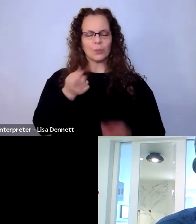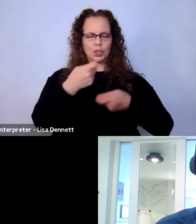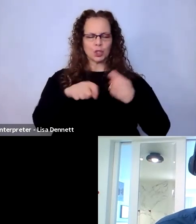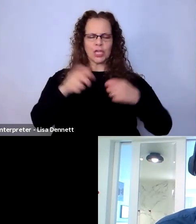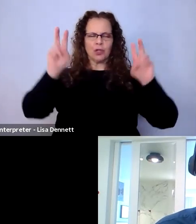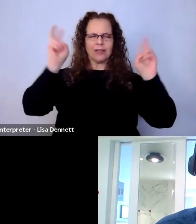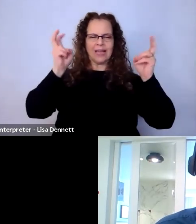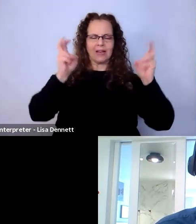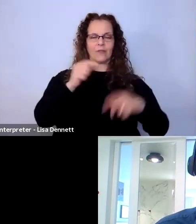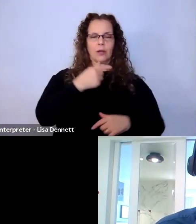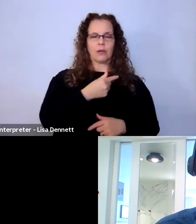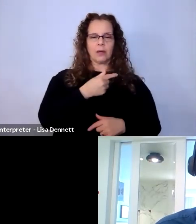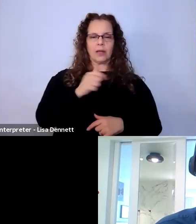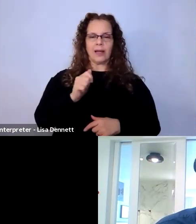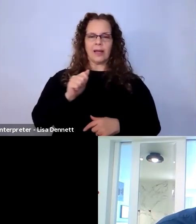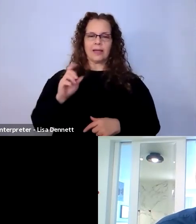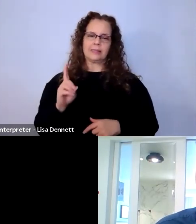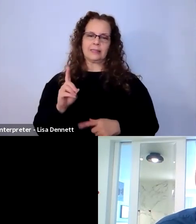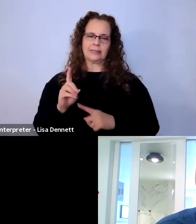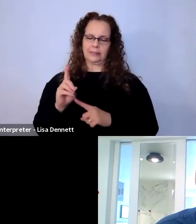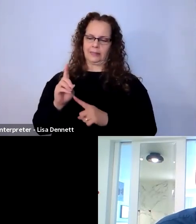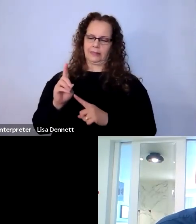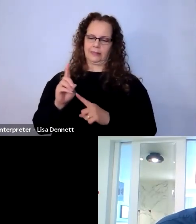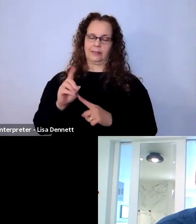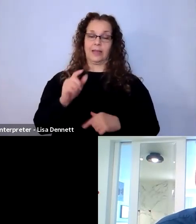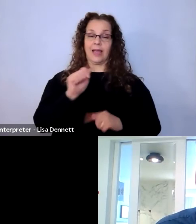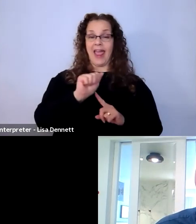Awareness Day to Global accessibility action day, would you be offended.